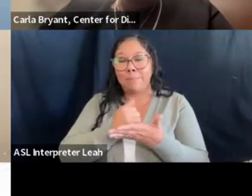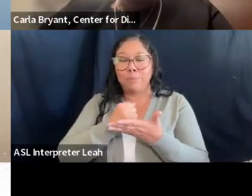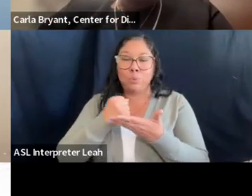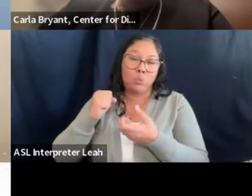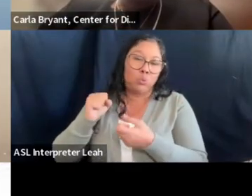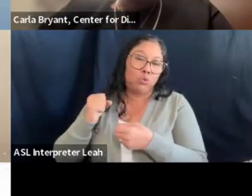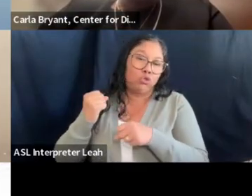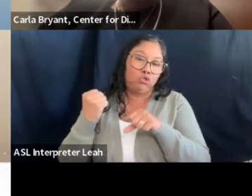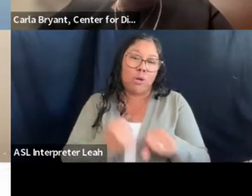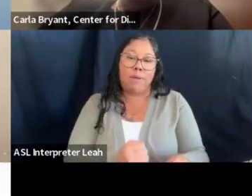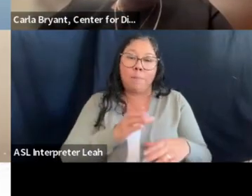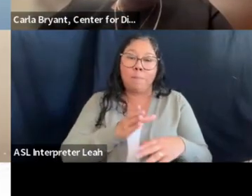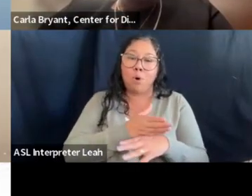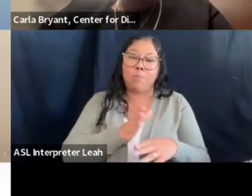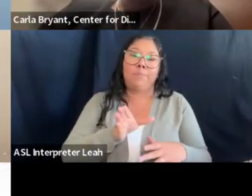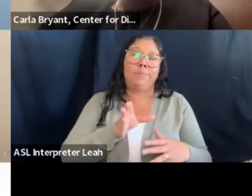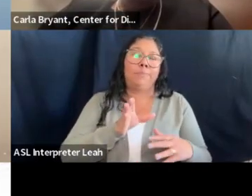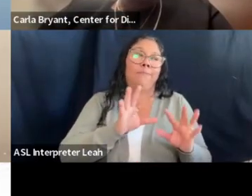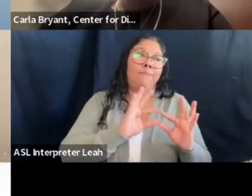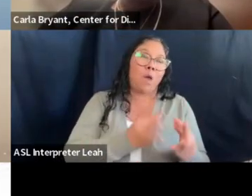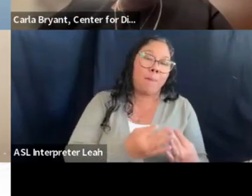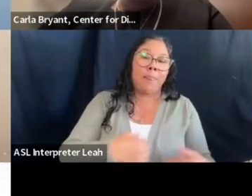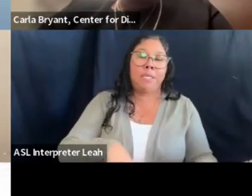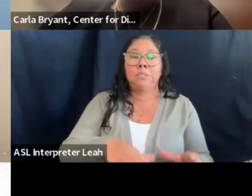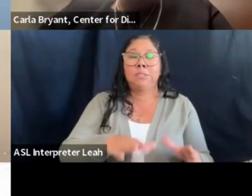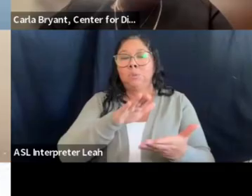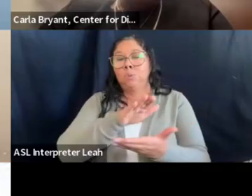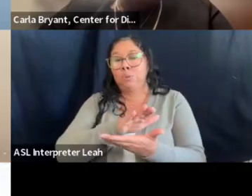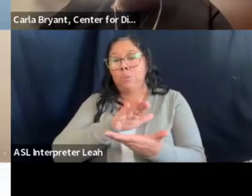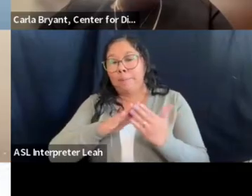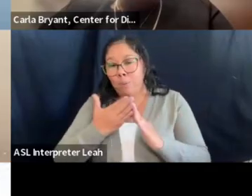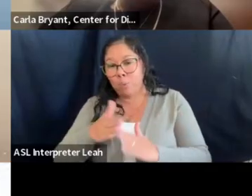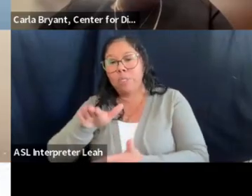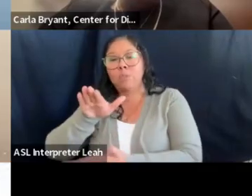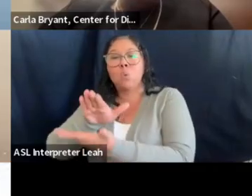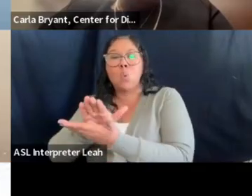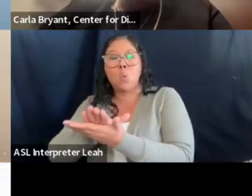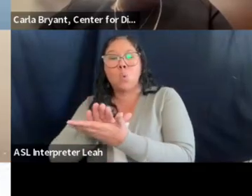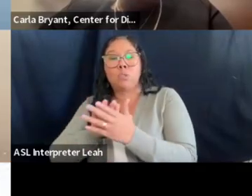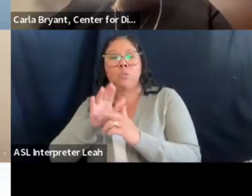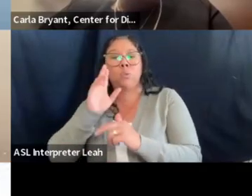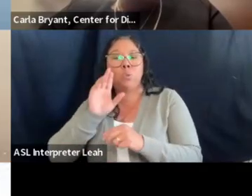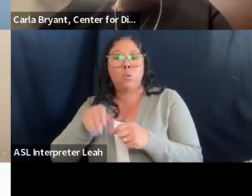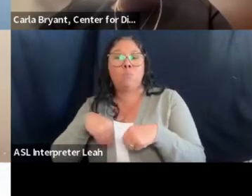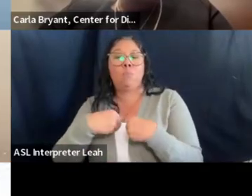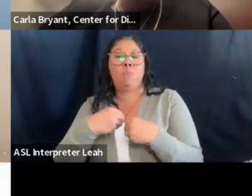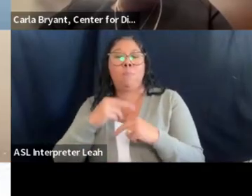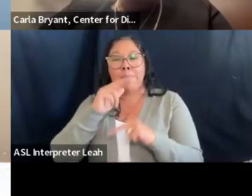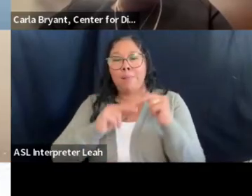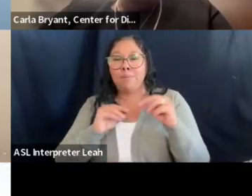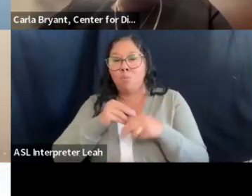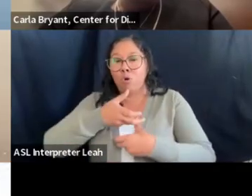and schools to feel more trusting and effective, especially for black students with disabilities.